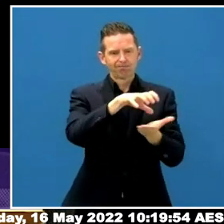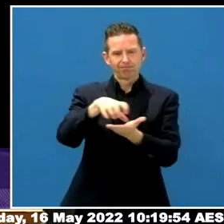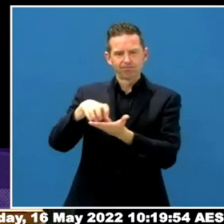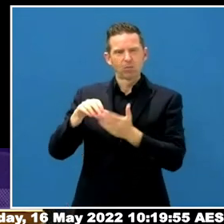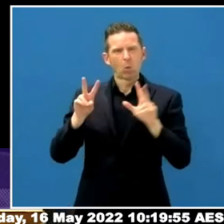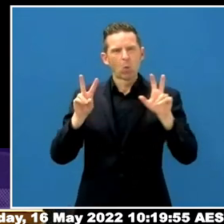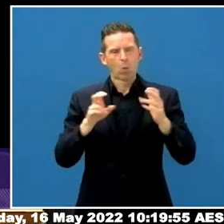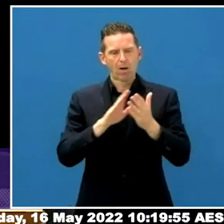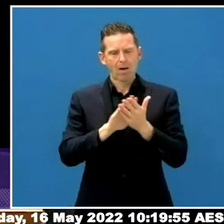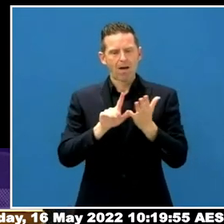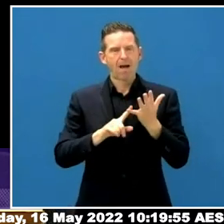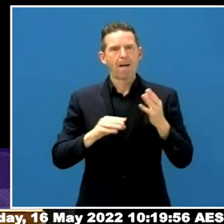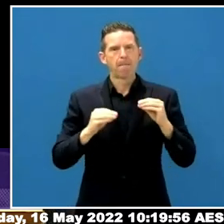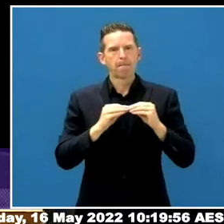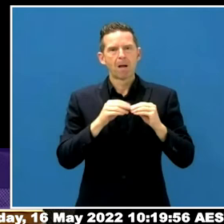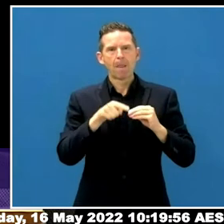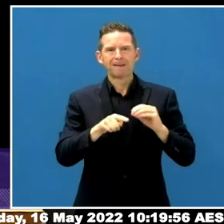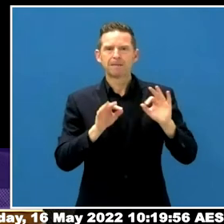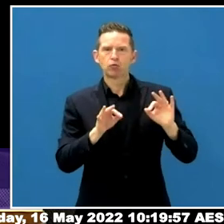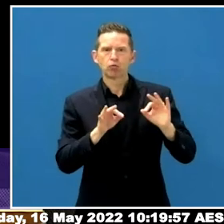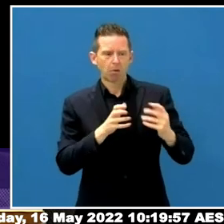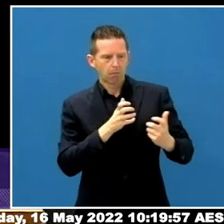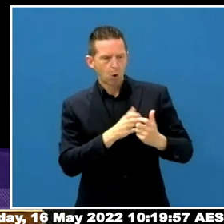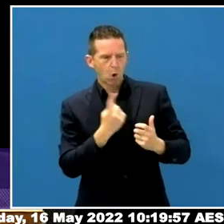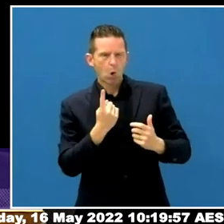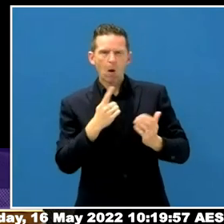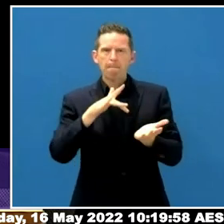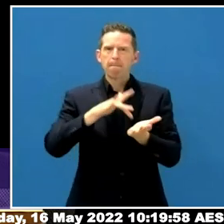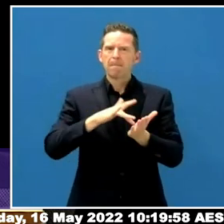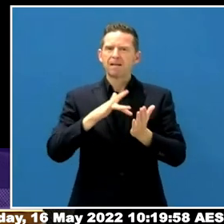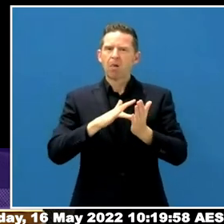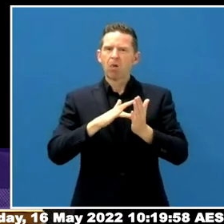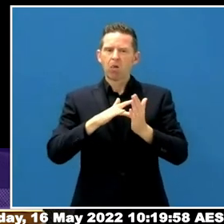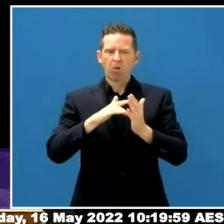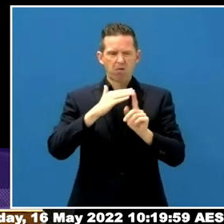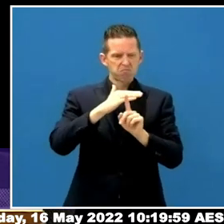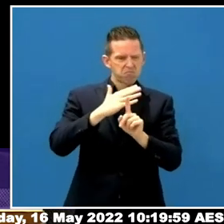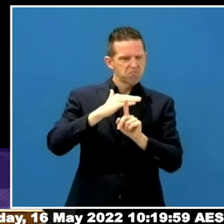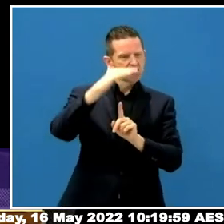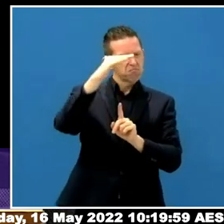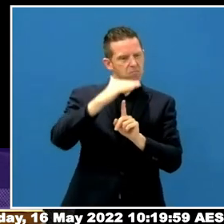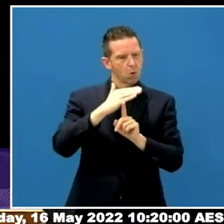specially tailored for people with moderate to severe disability to enjoy an inclusive